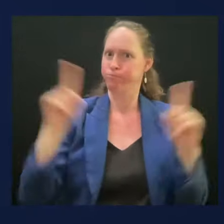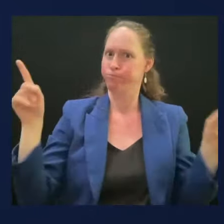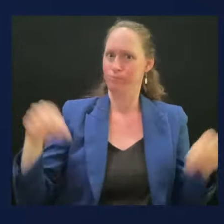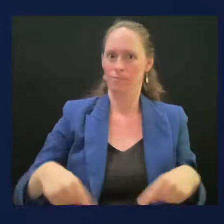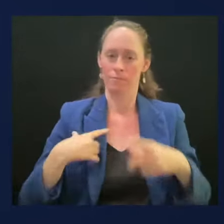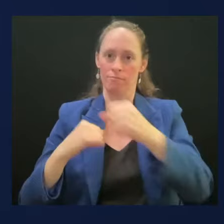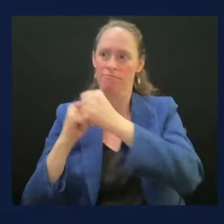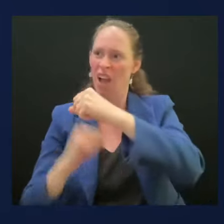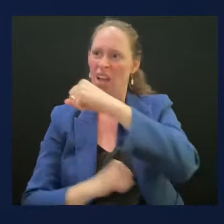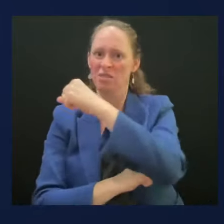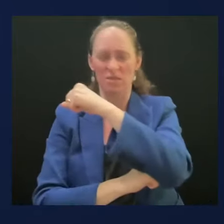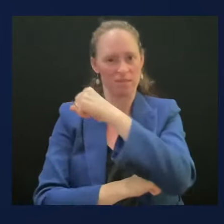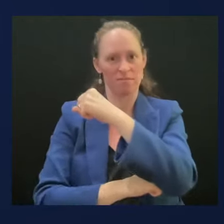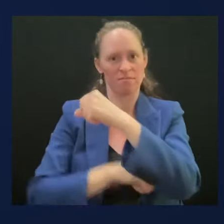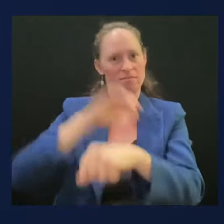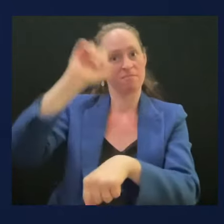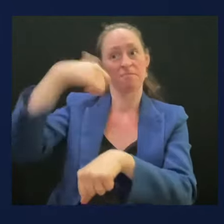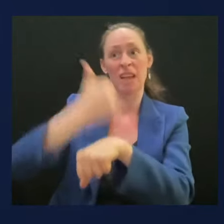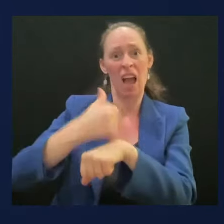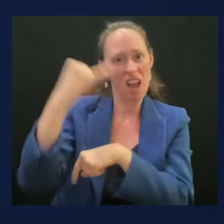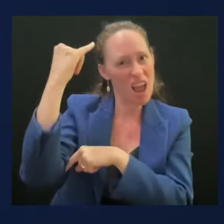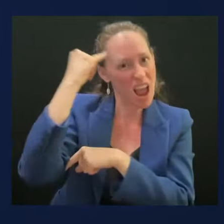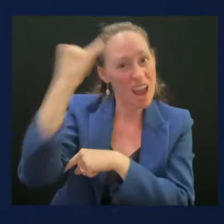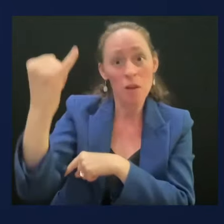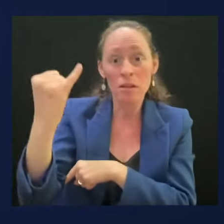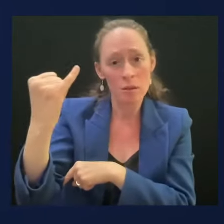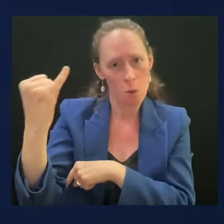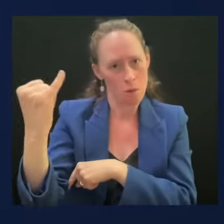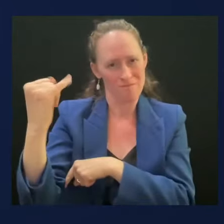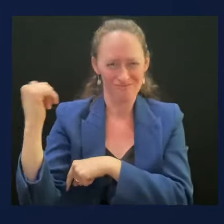We haven't always lived up to it, but we've never walked away from it.